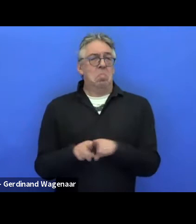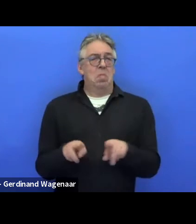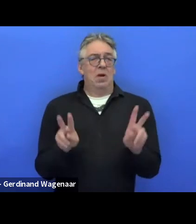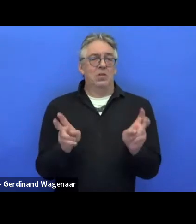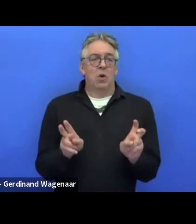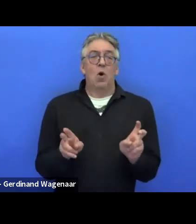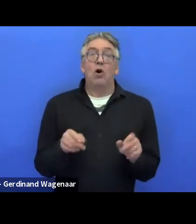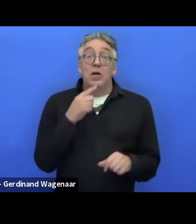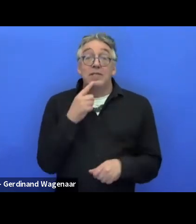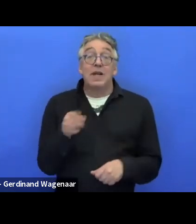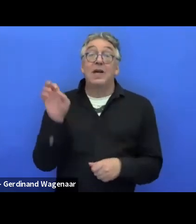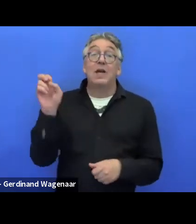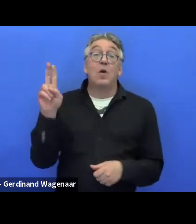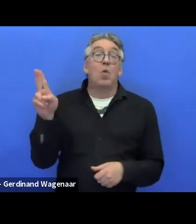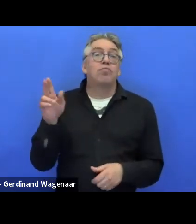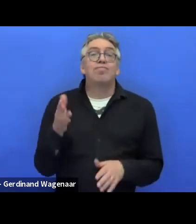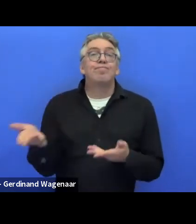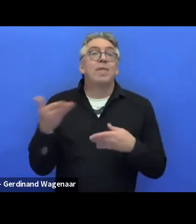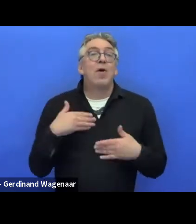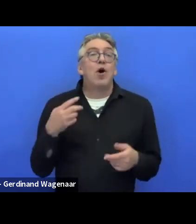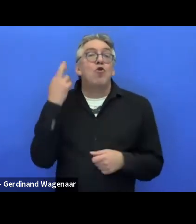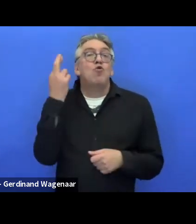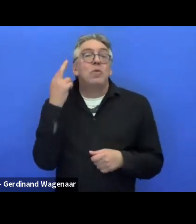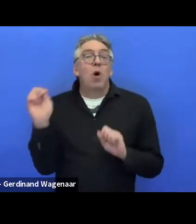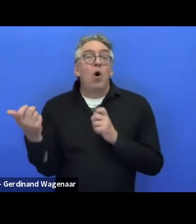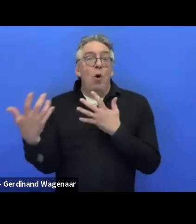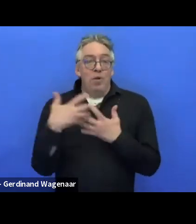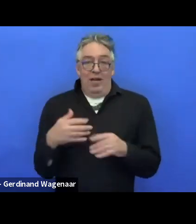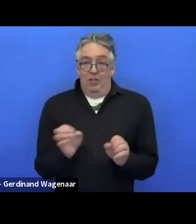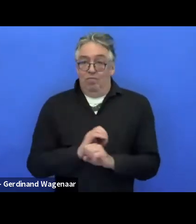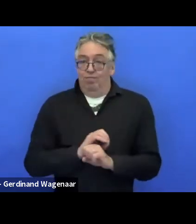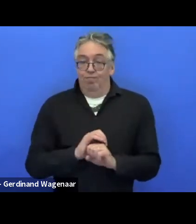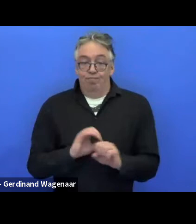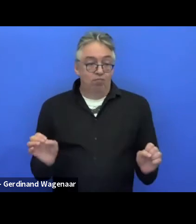and whether those were accessible, the complaints weren't fully accessible